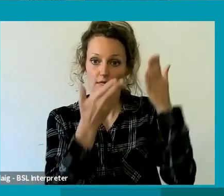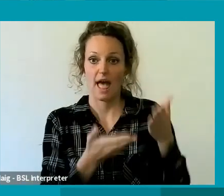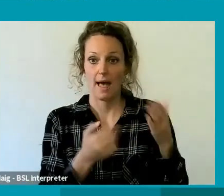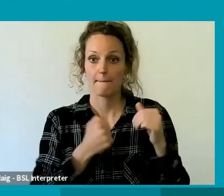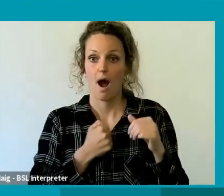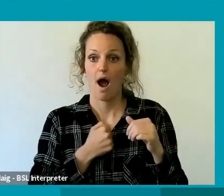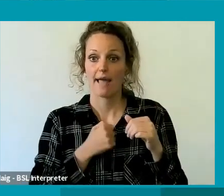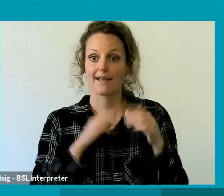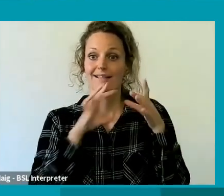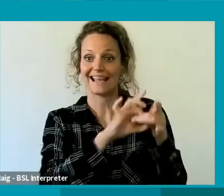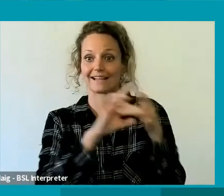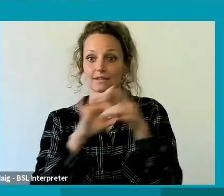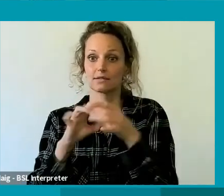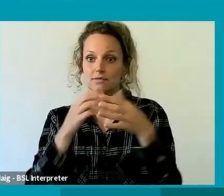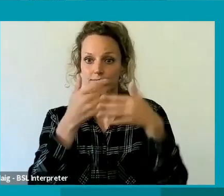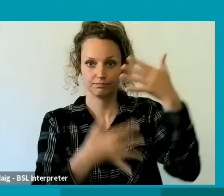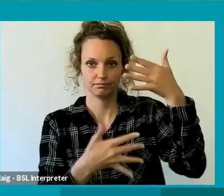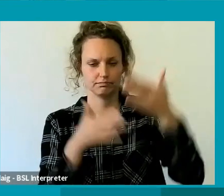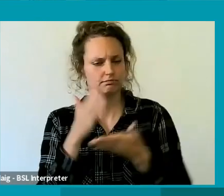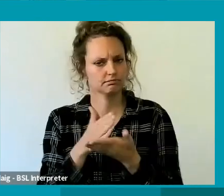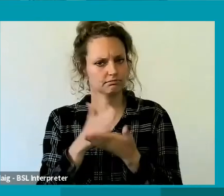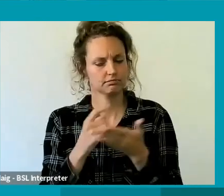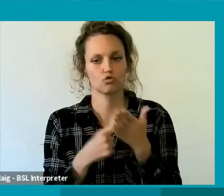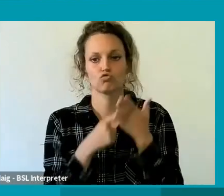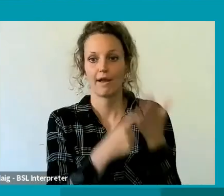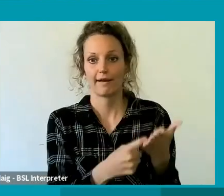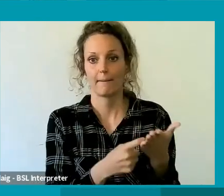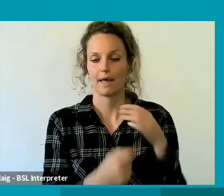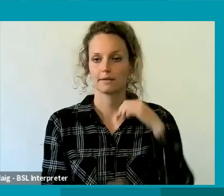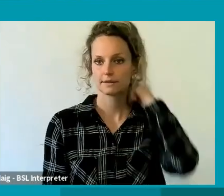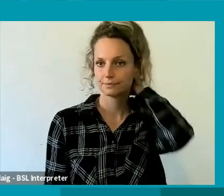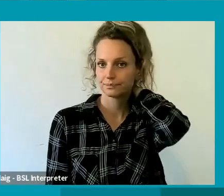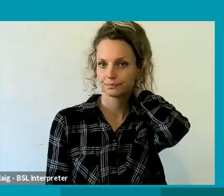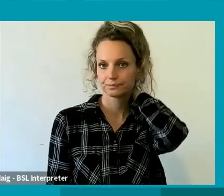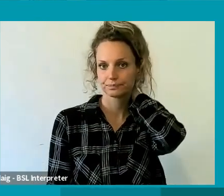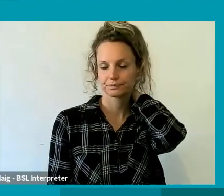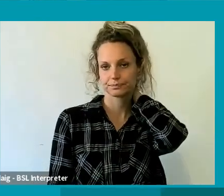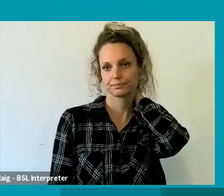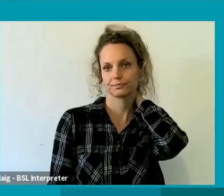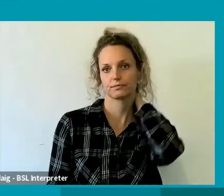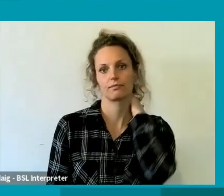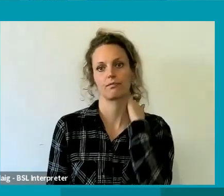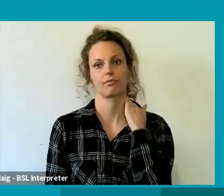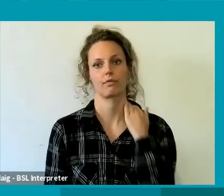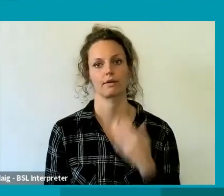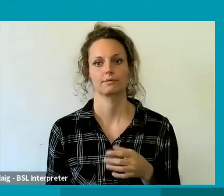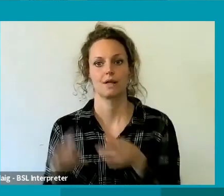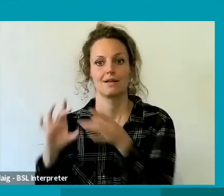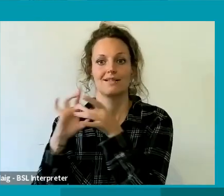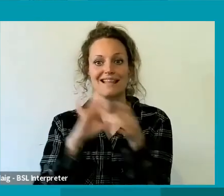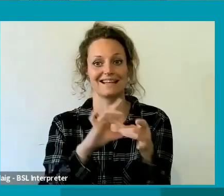Highly highly recommend these. LinkedIn enables disability disclosure that thought article that demonstrates how